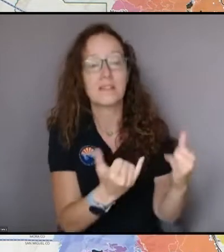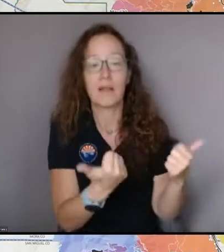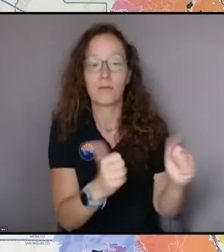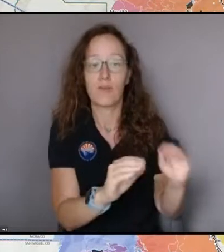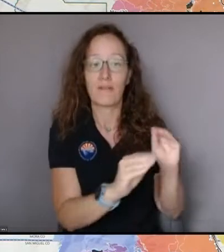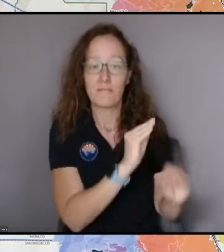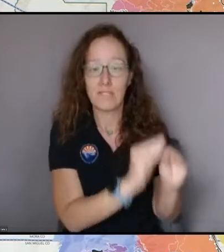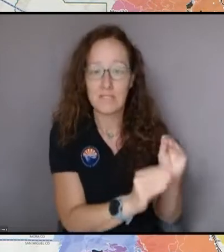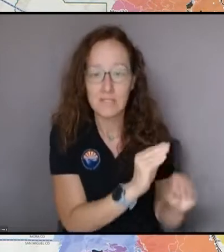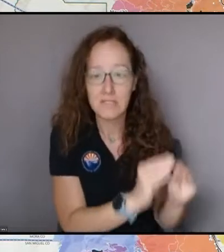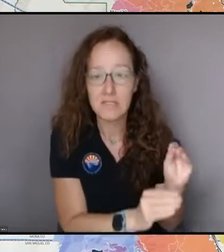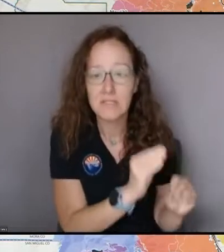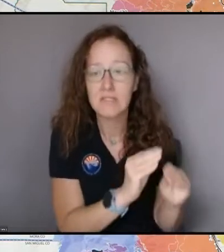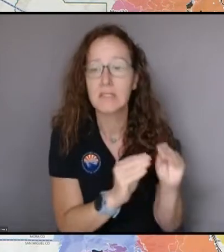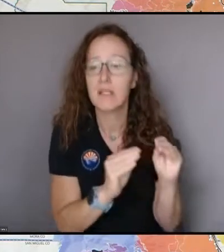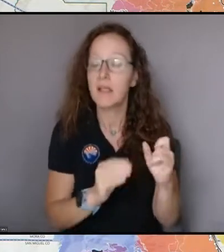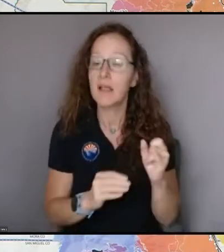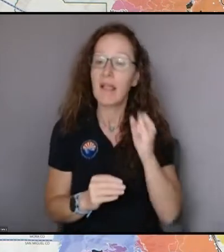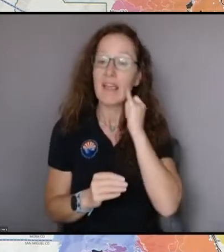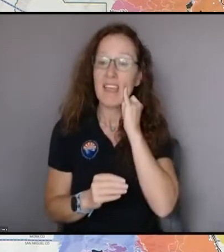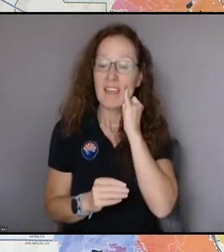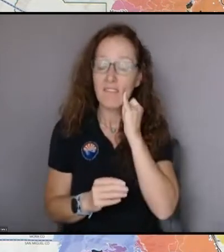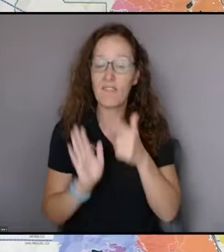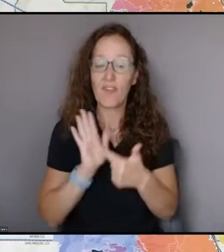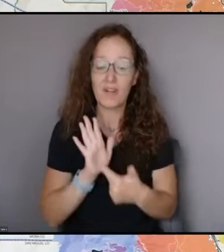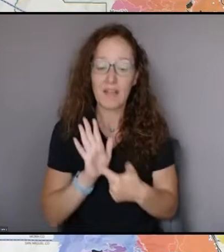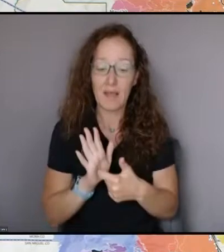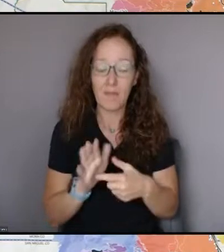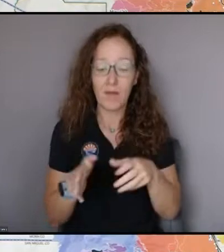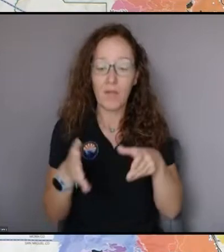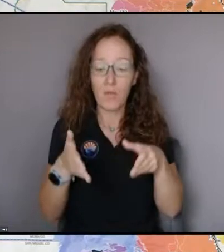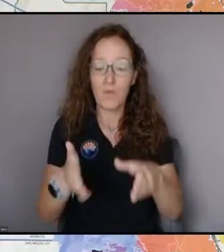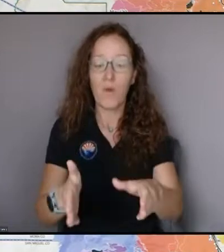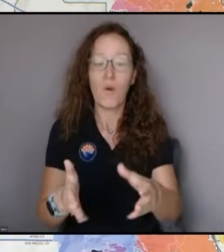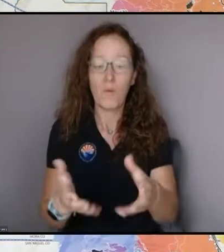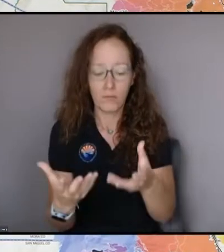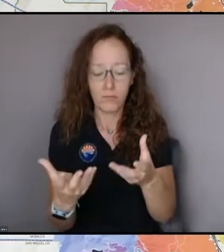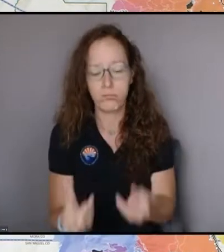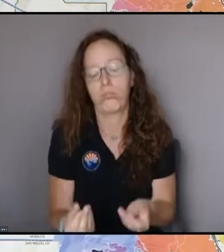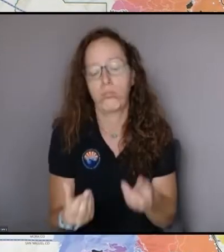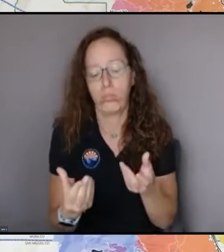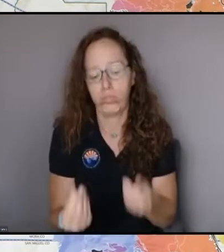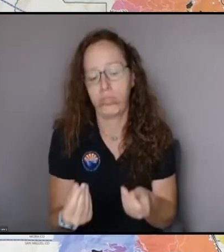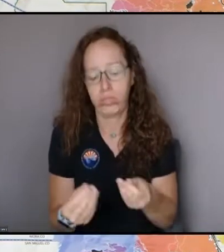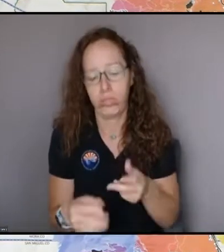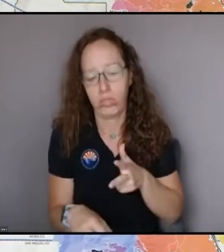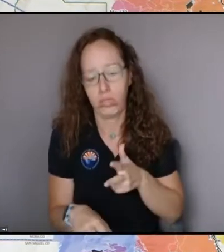road to be so soft that they get stuck in it, or where it just creates the potential for them to slip off,